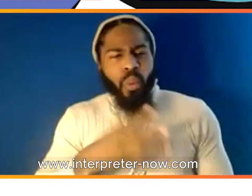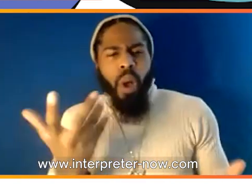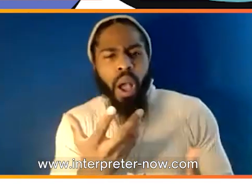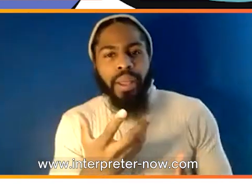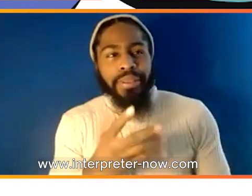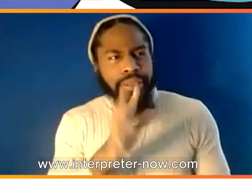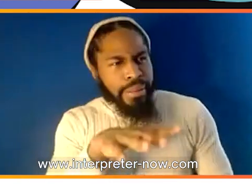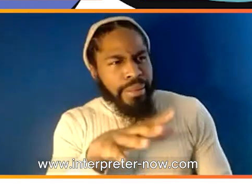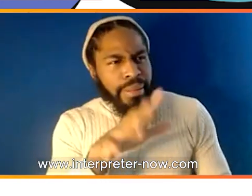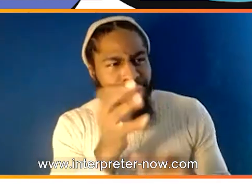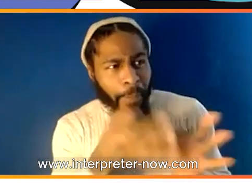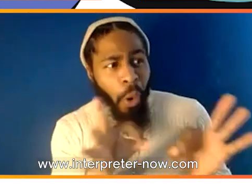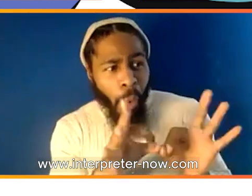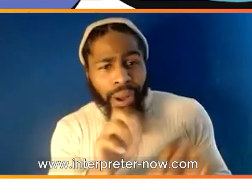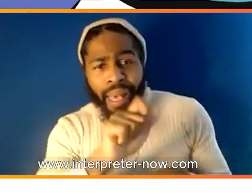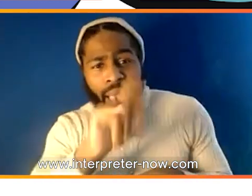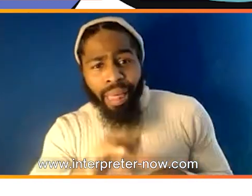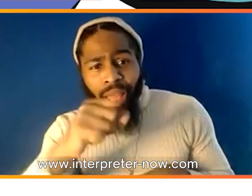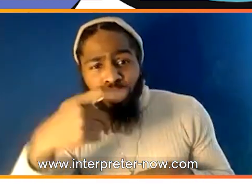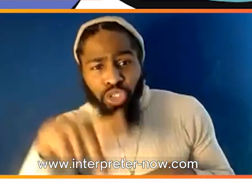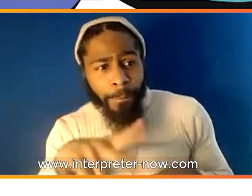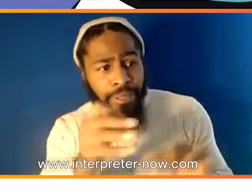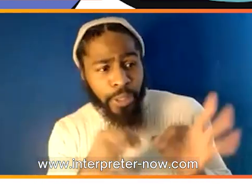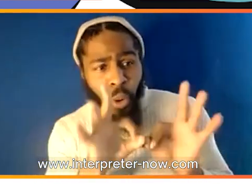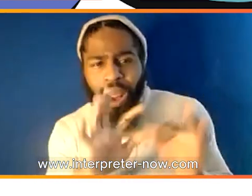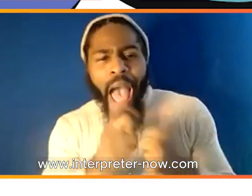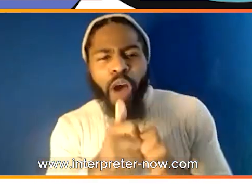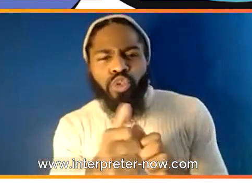White men that allyship is important? I know you've touched on that a little bit. But how